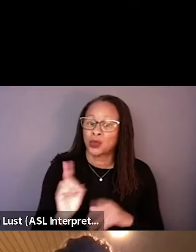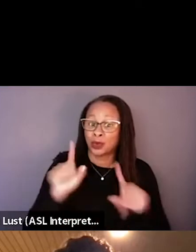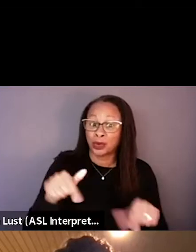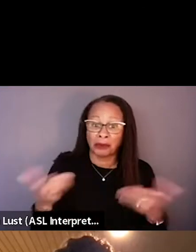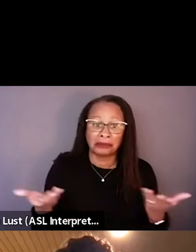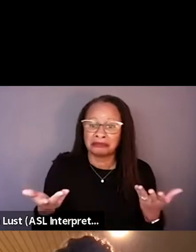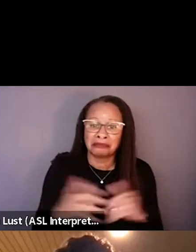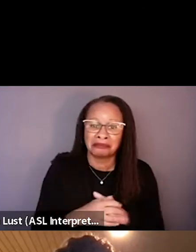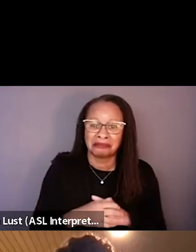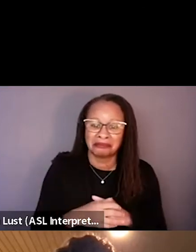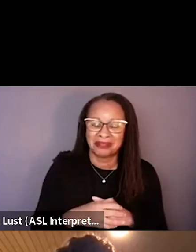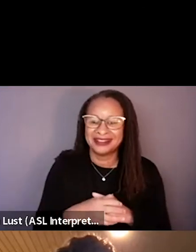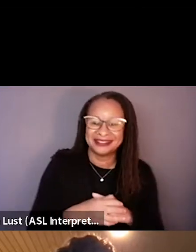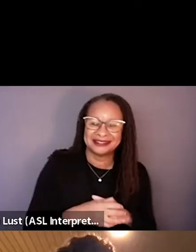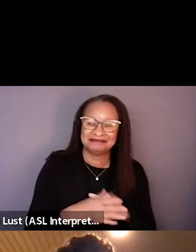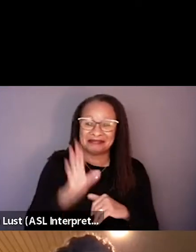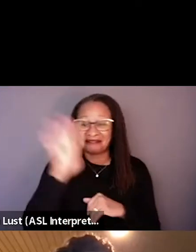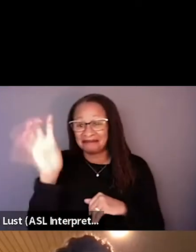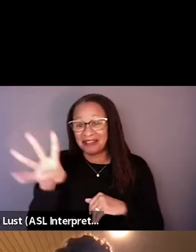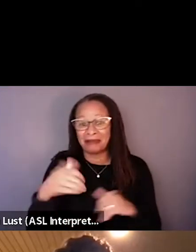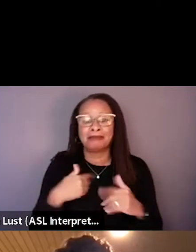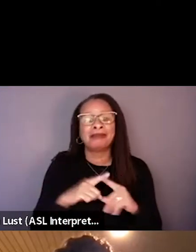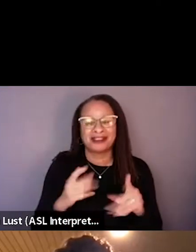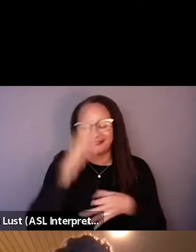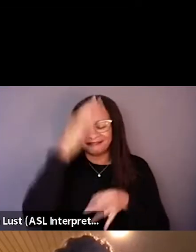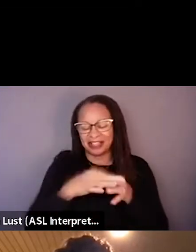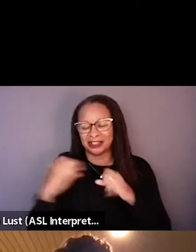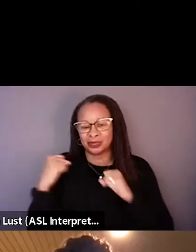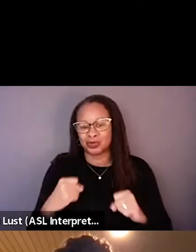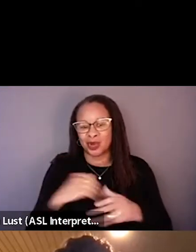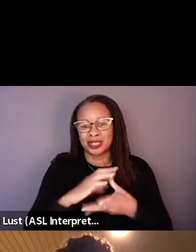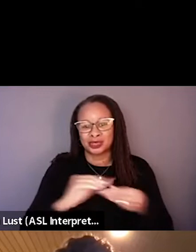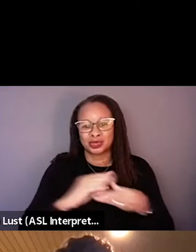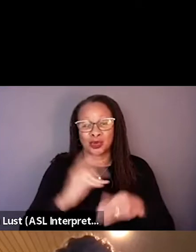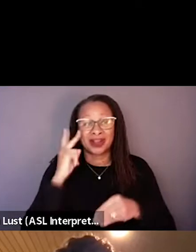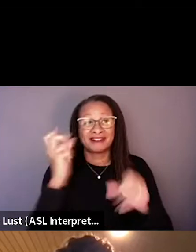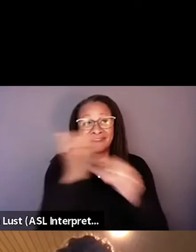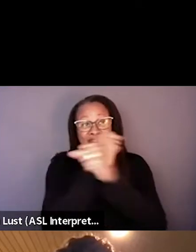But I had a lot of faith in the story and in the vision Rita had.